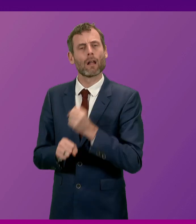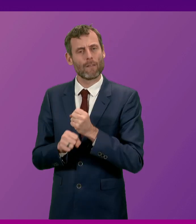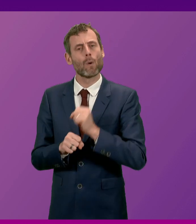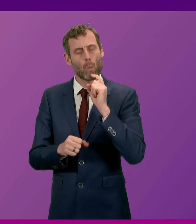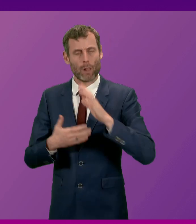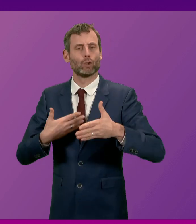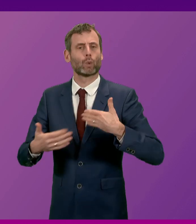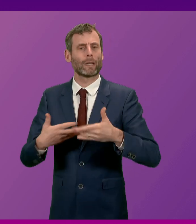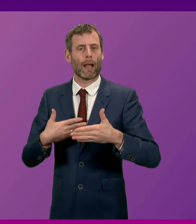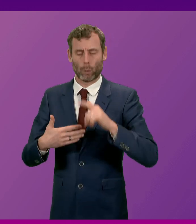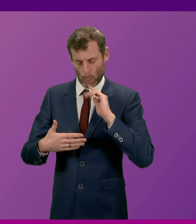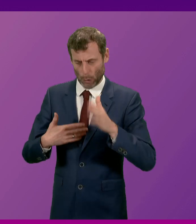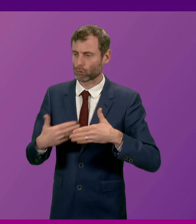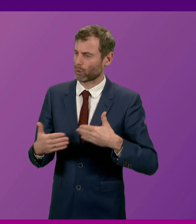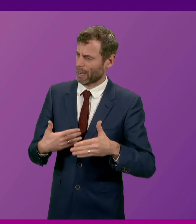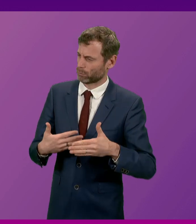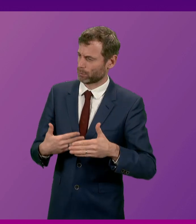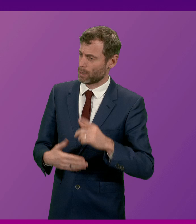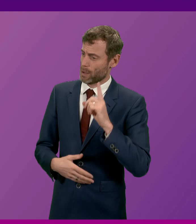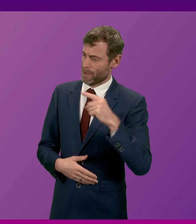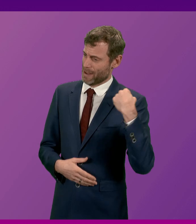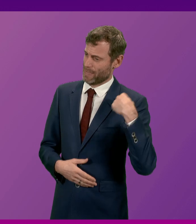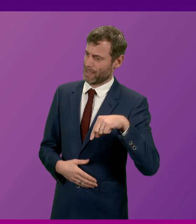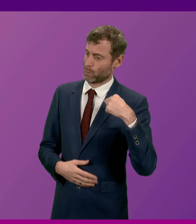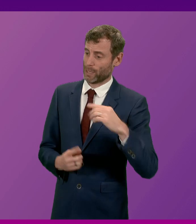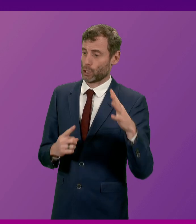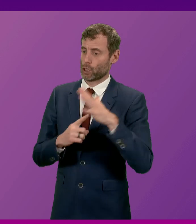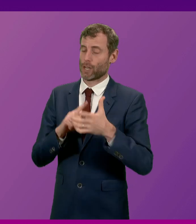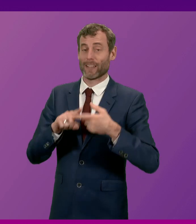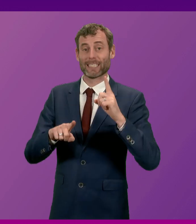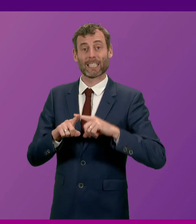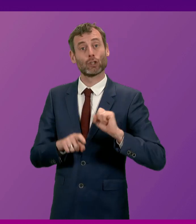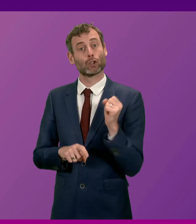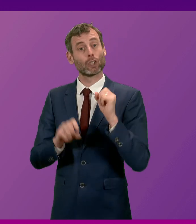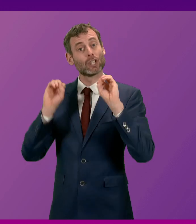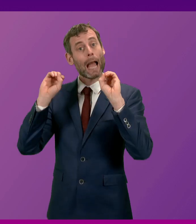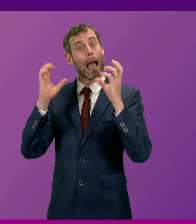this week, the chief executive of the Scottish Ambulance Service warned that there has been